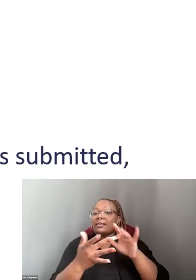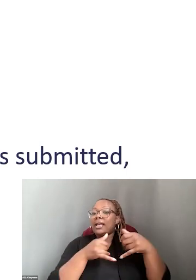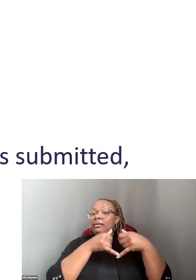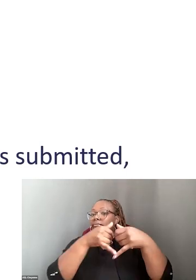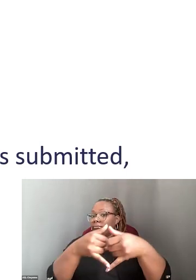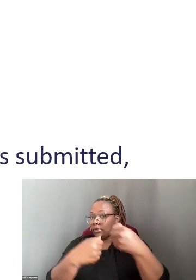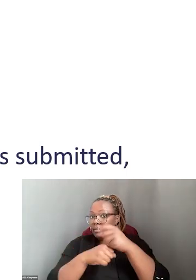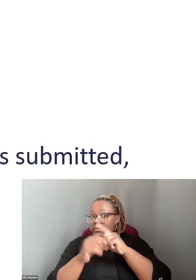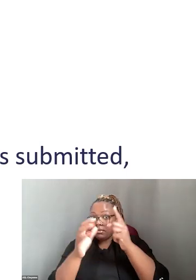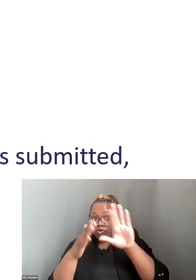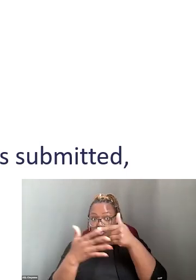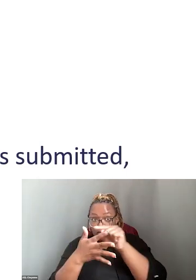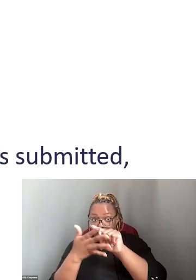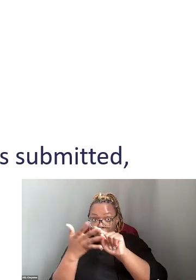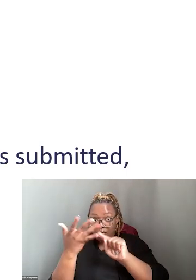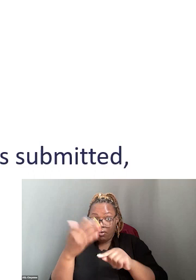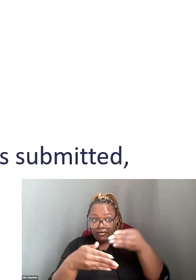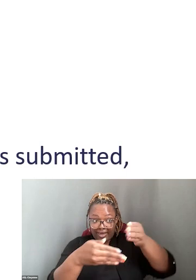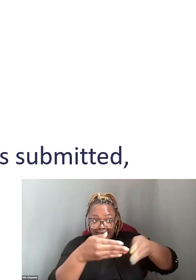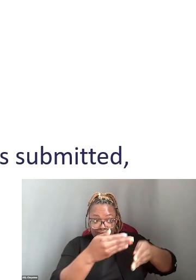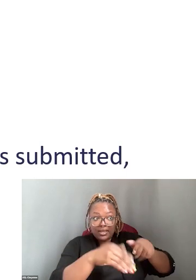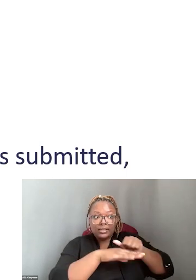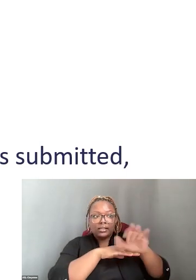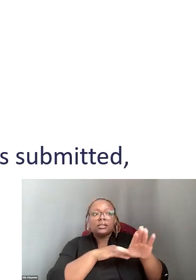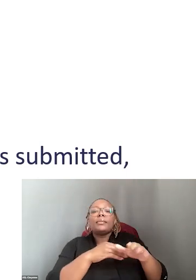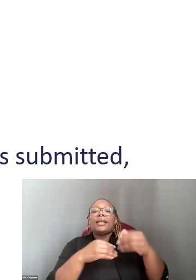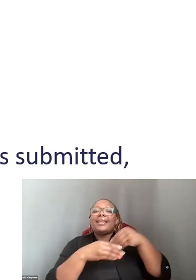and in our system before we close it out. Next slide.